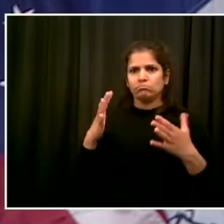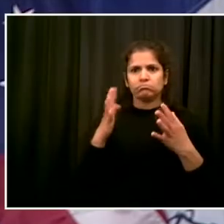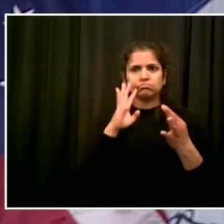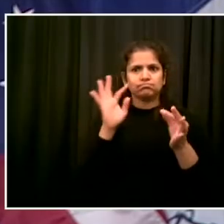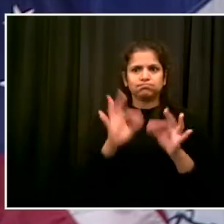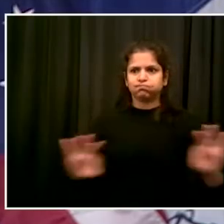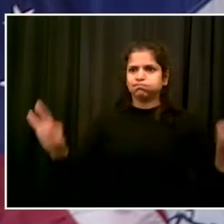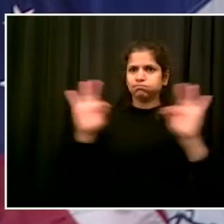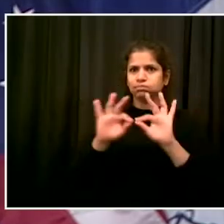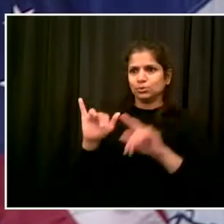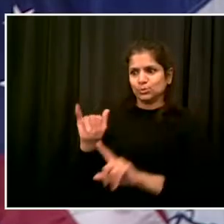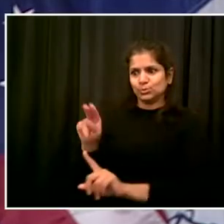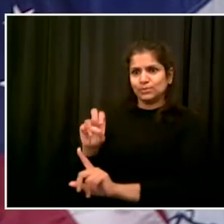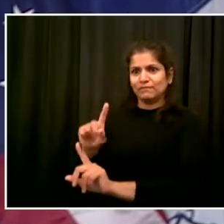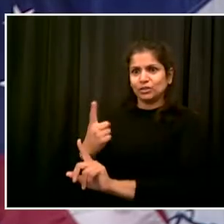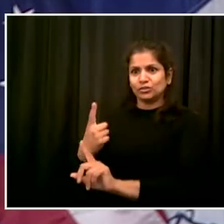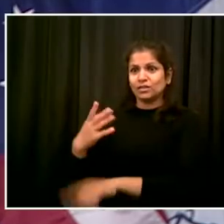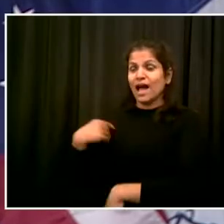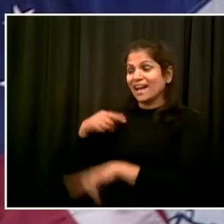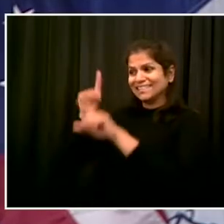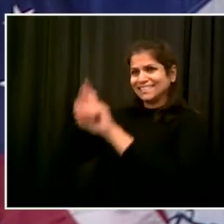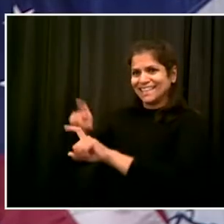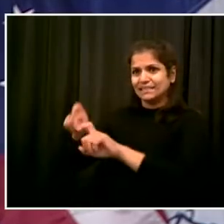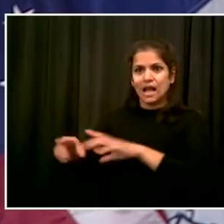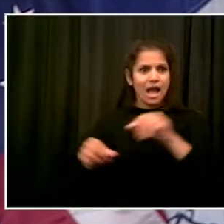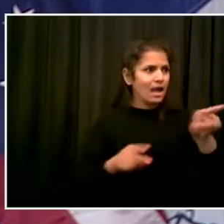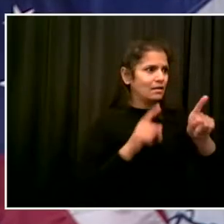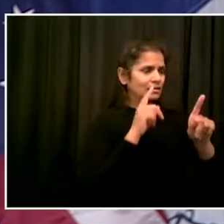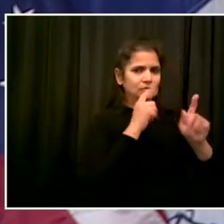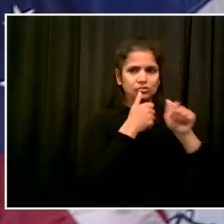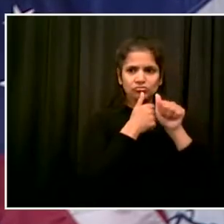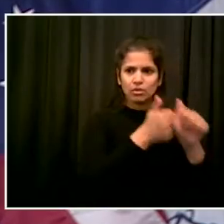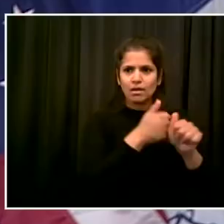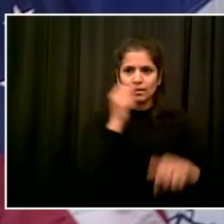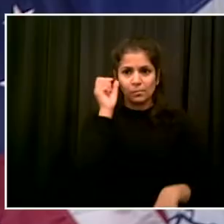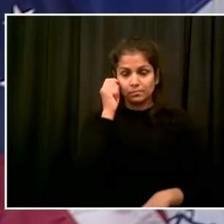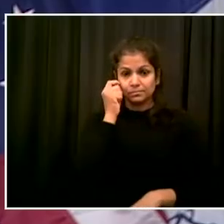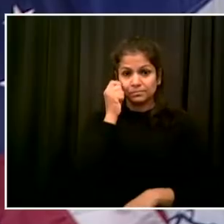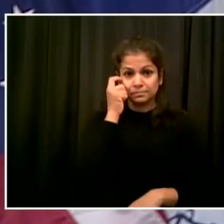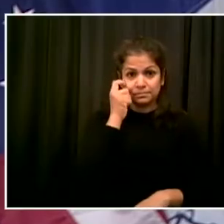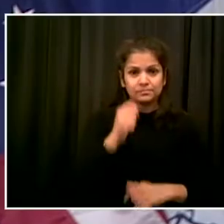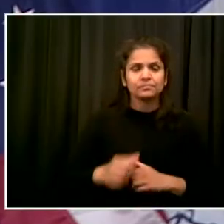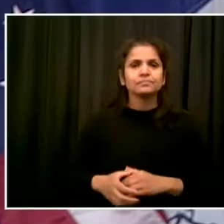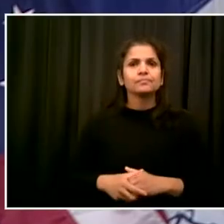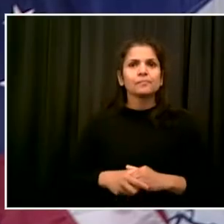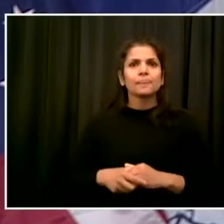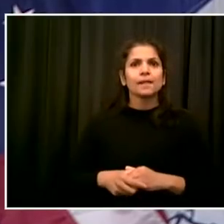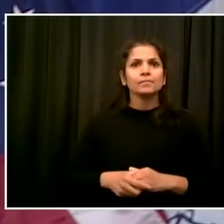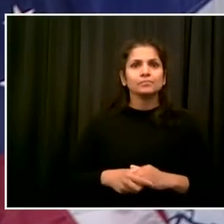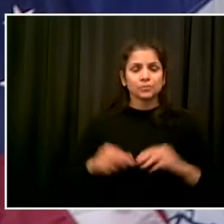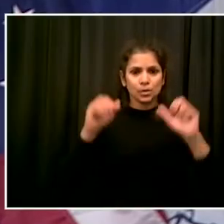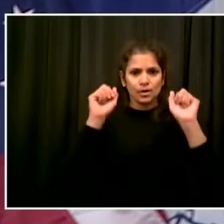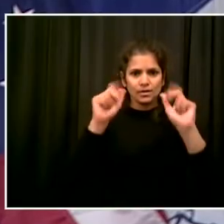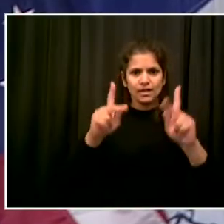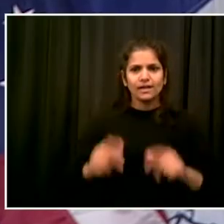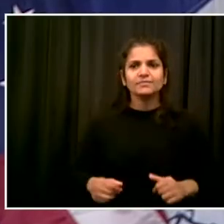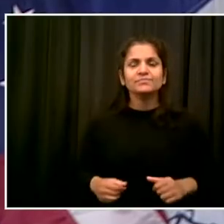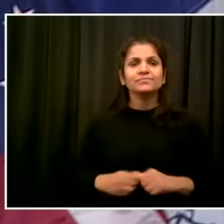TRACE EFFORT AND IT WILL HIT THE GROUND RUNNING N IAVE RBIY G